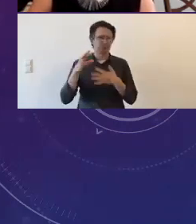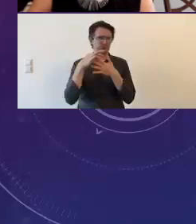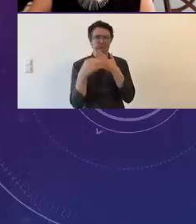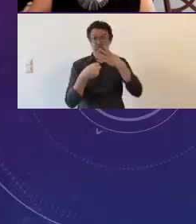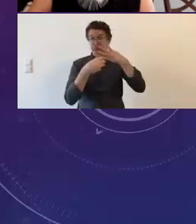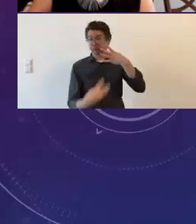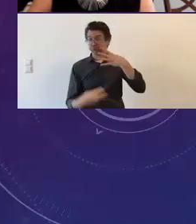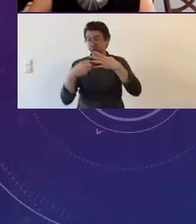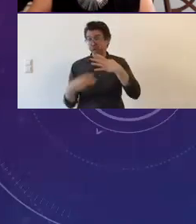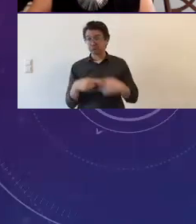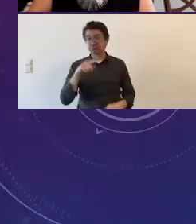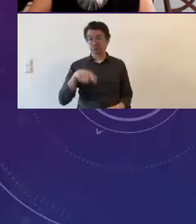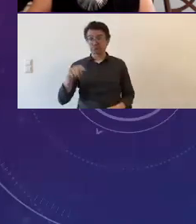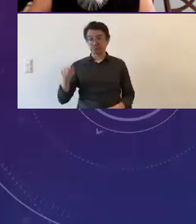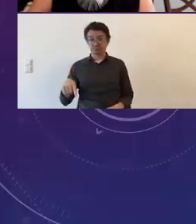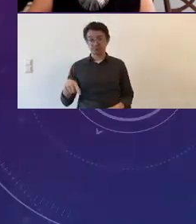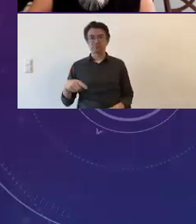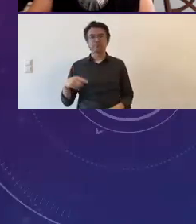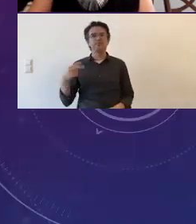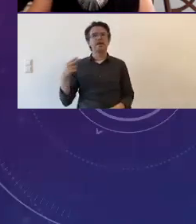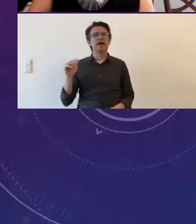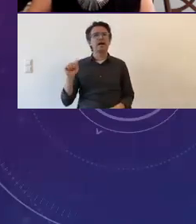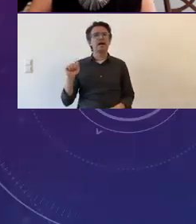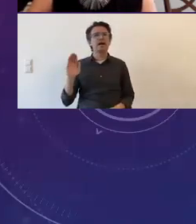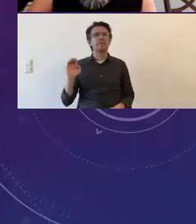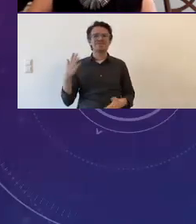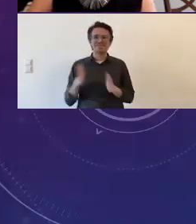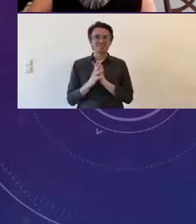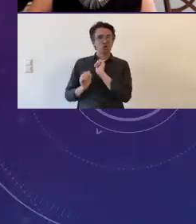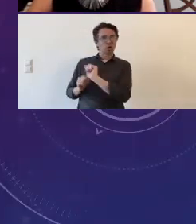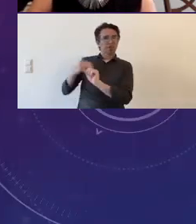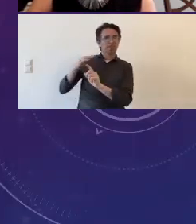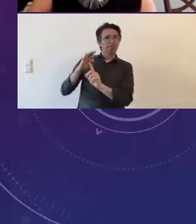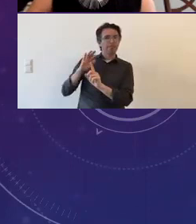the average cost is about two thousand US dollars so definitely the